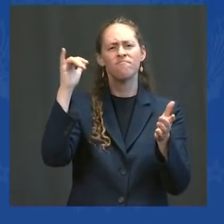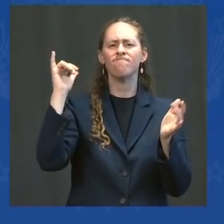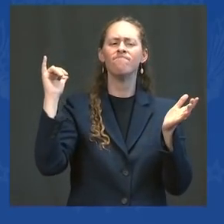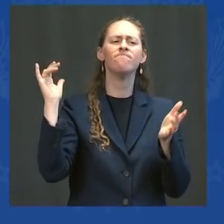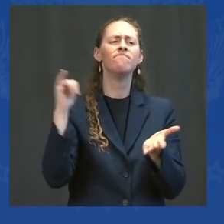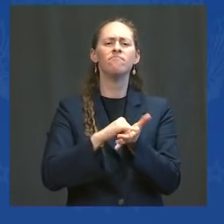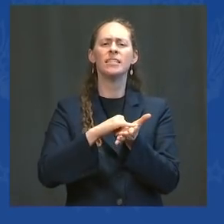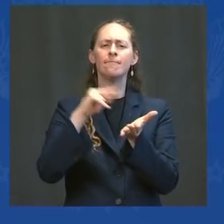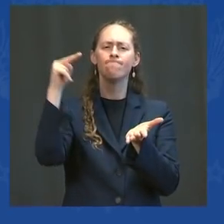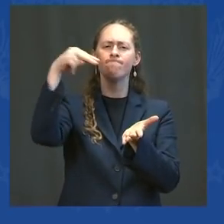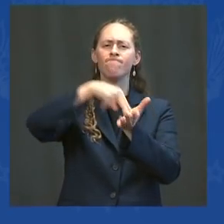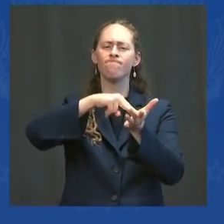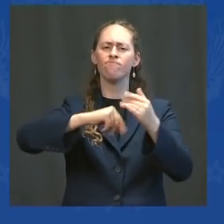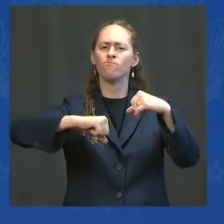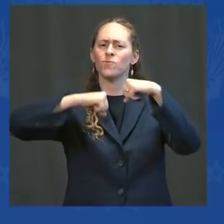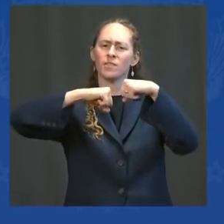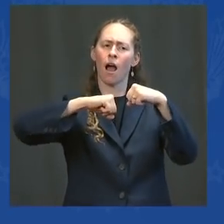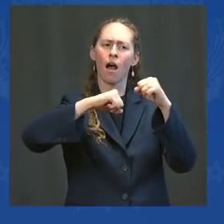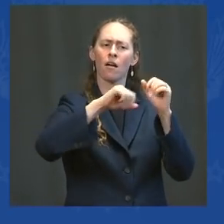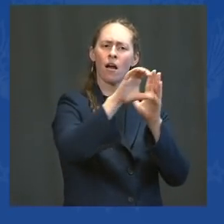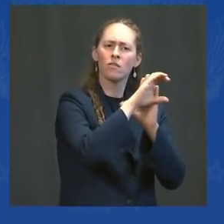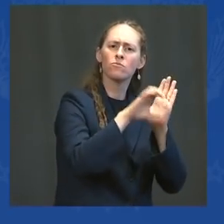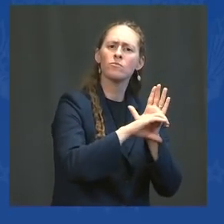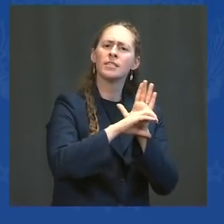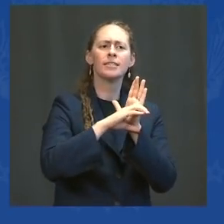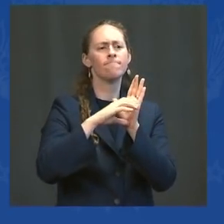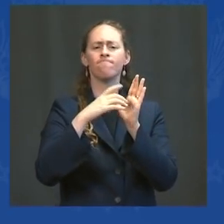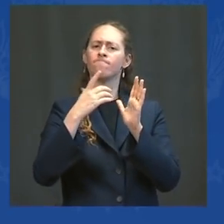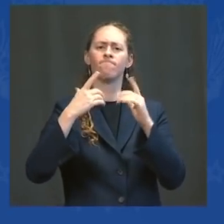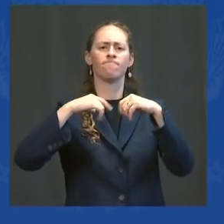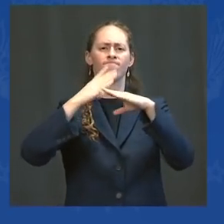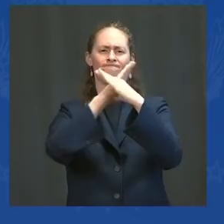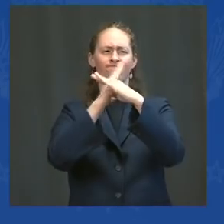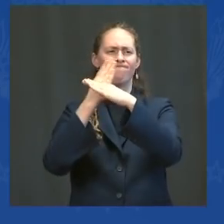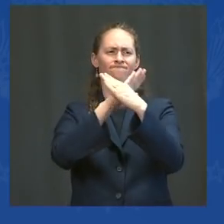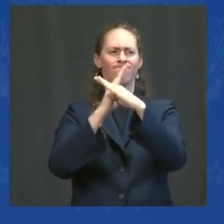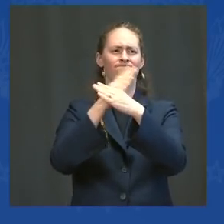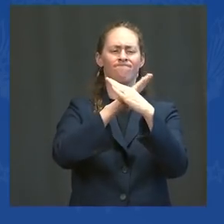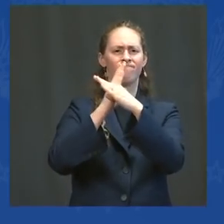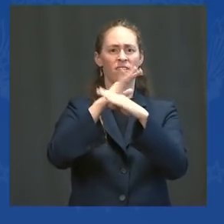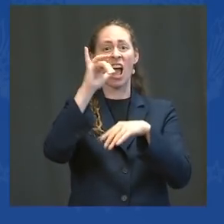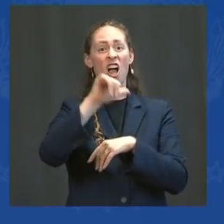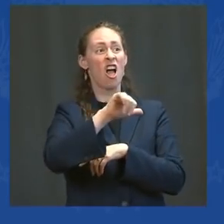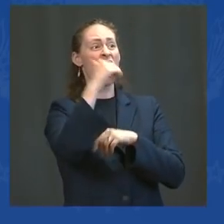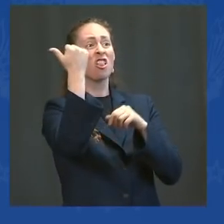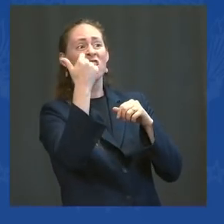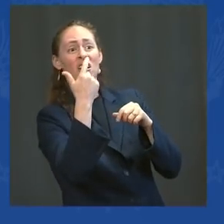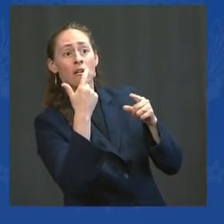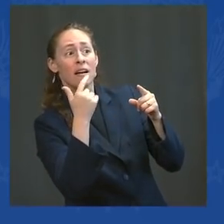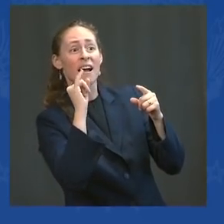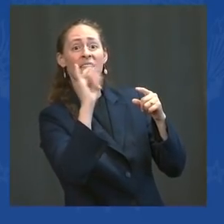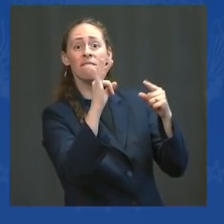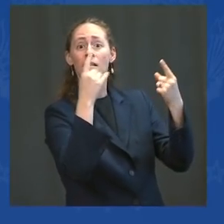against all enemies, foreign and domestic. The events that transpired were surprising